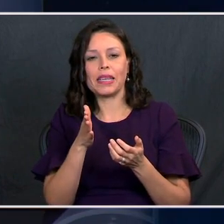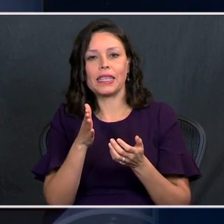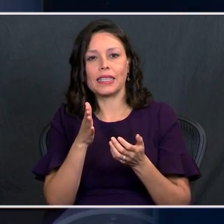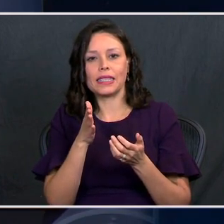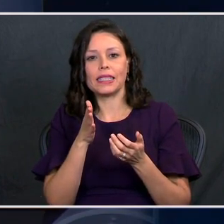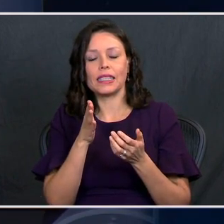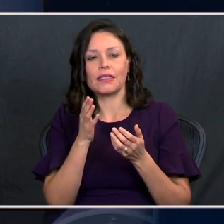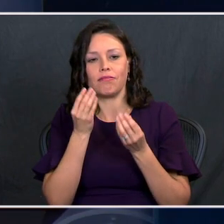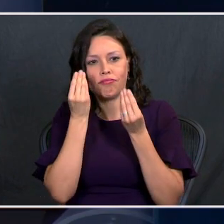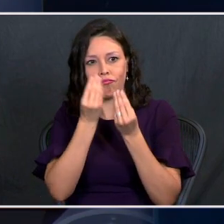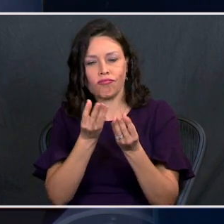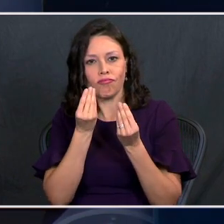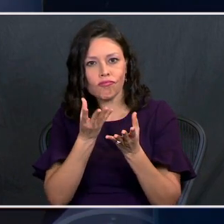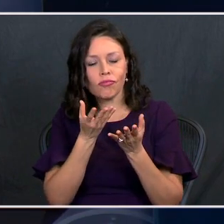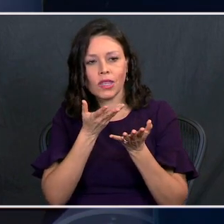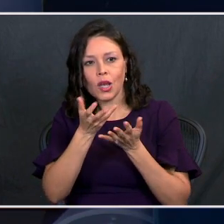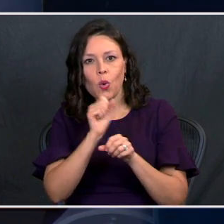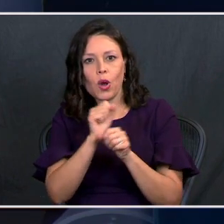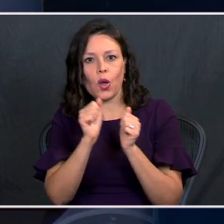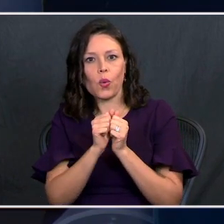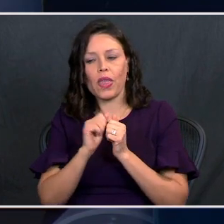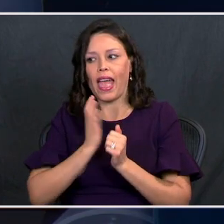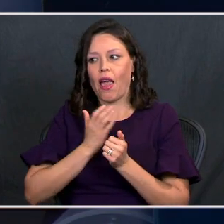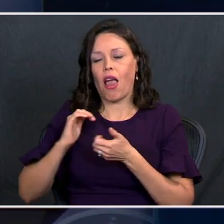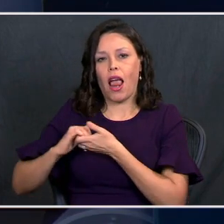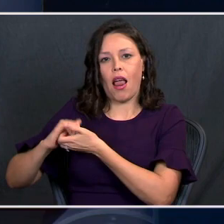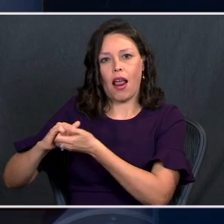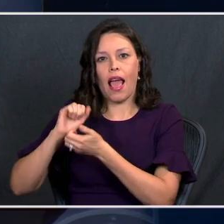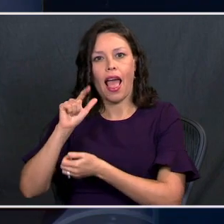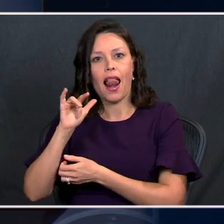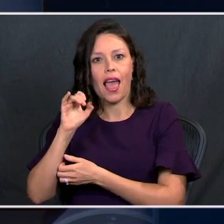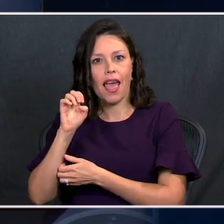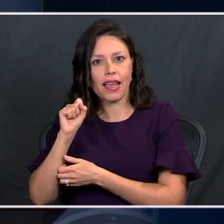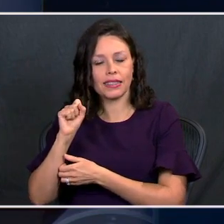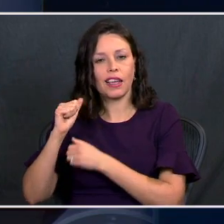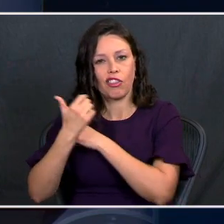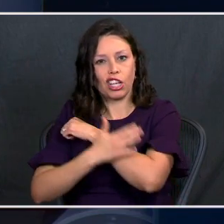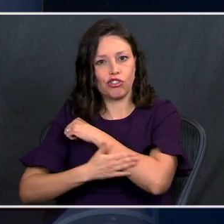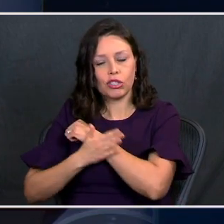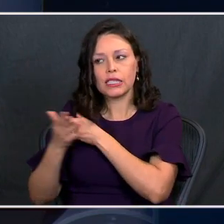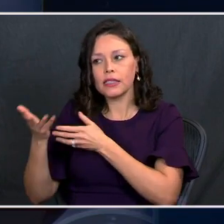communicating with and working with partners and allies on. Those are -- there are a number of calls that will happen